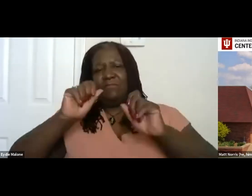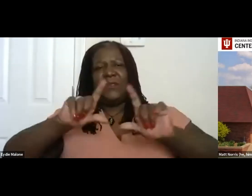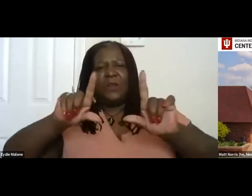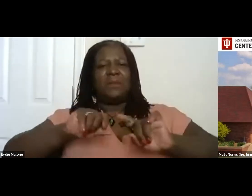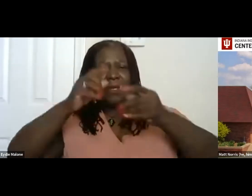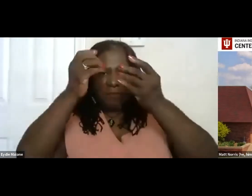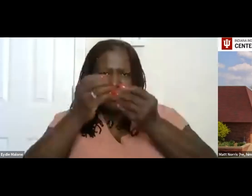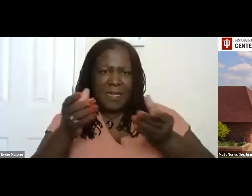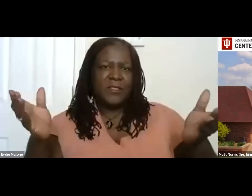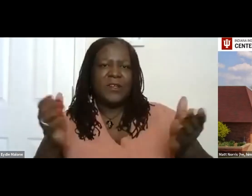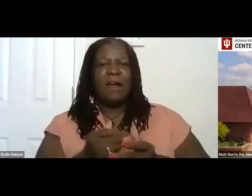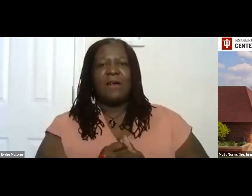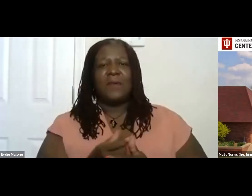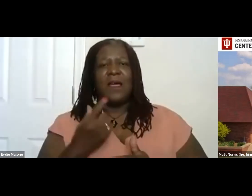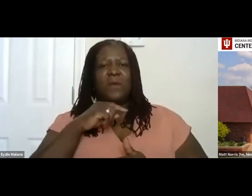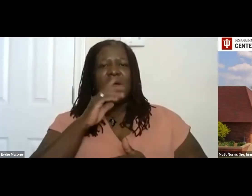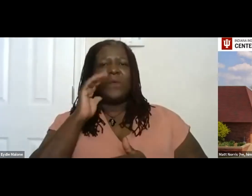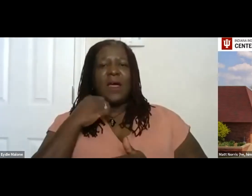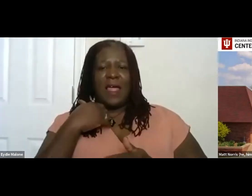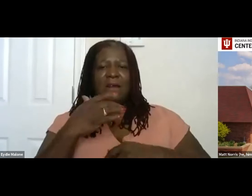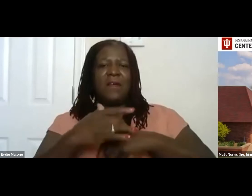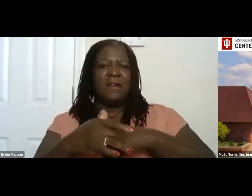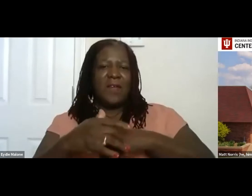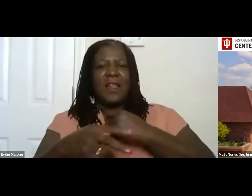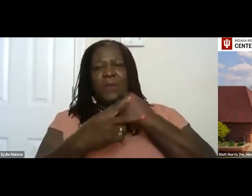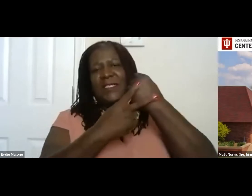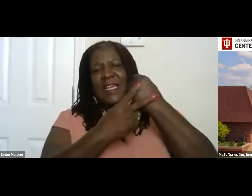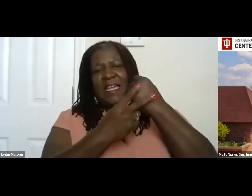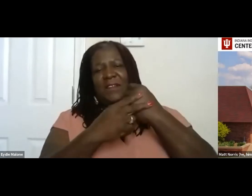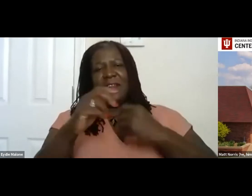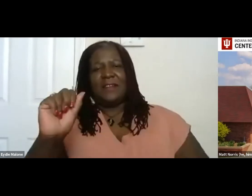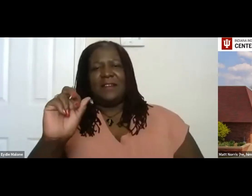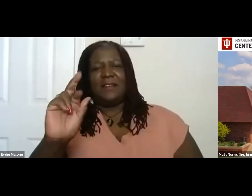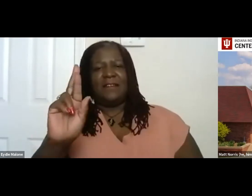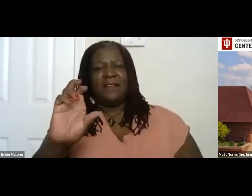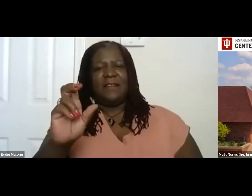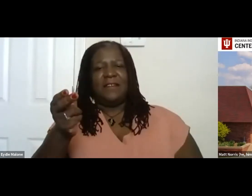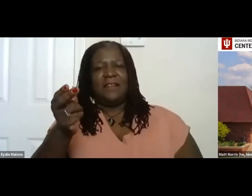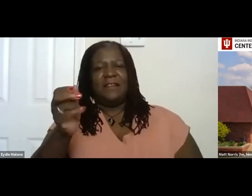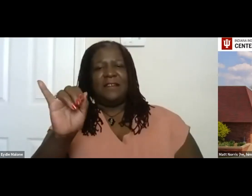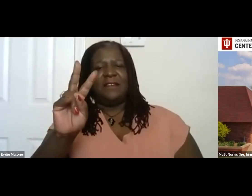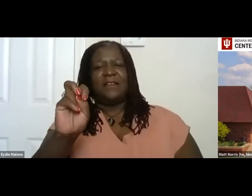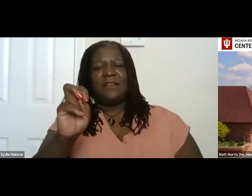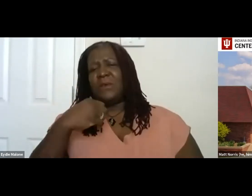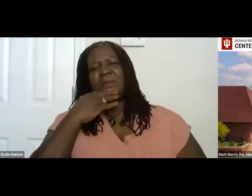that we will have it available as an archive. We're very thankful that people submitted